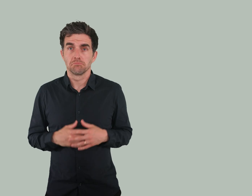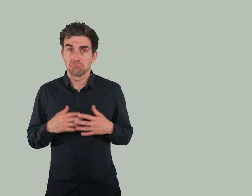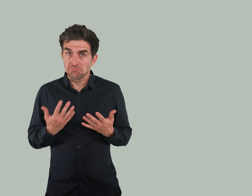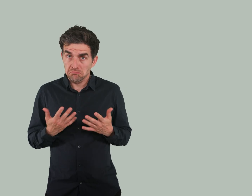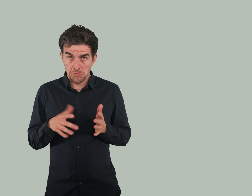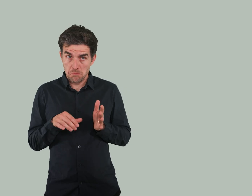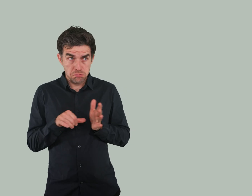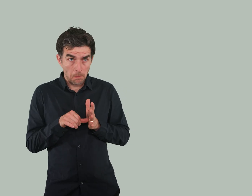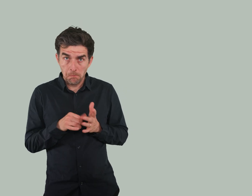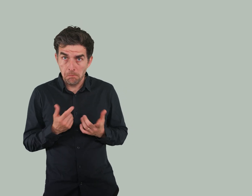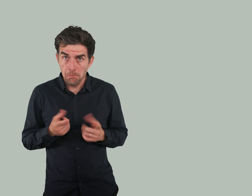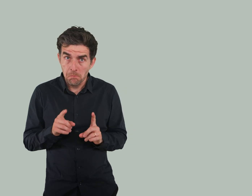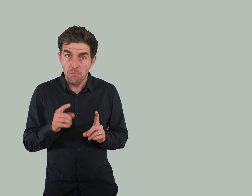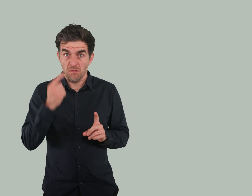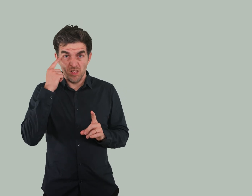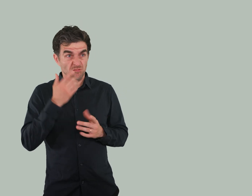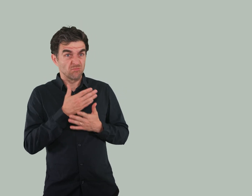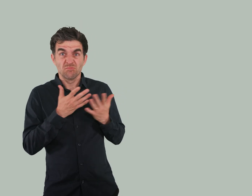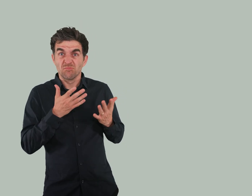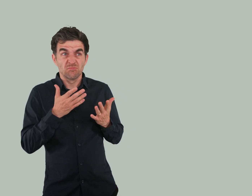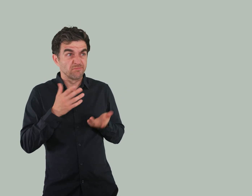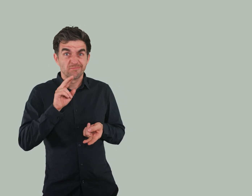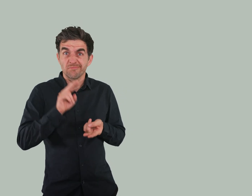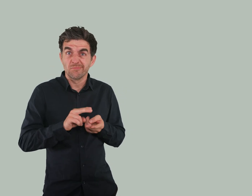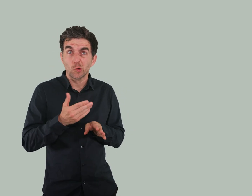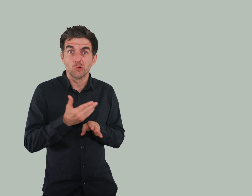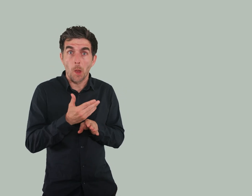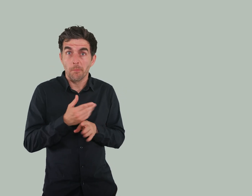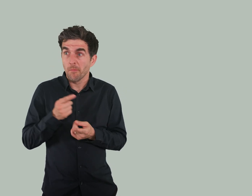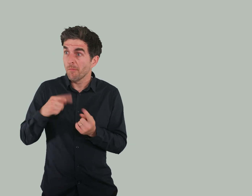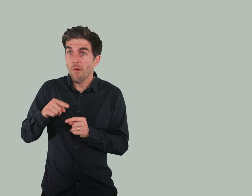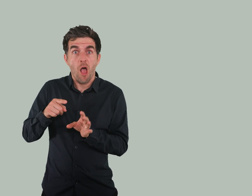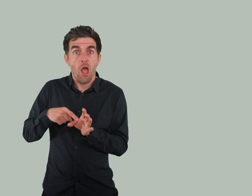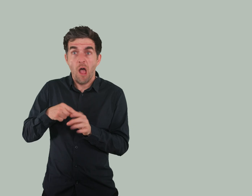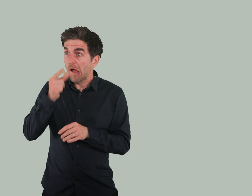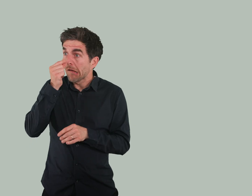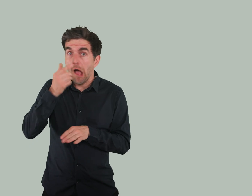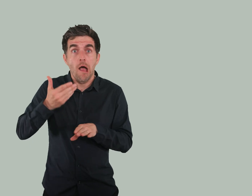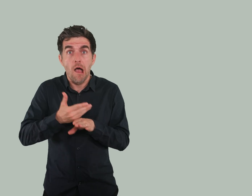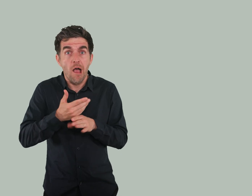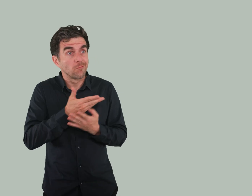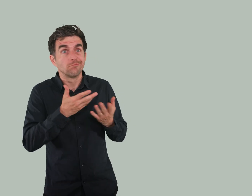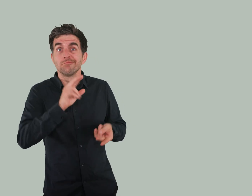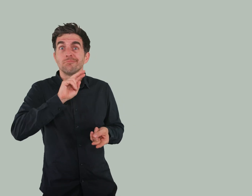232. But the problem is not simply that there are fewer jobs young people can do.